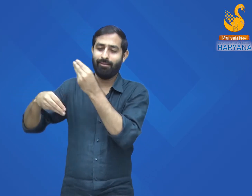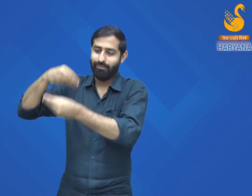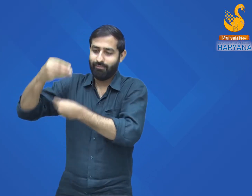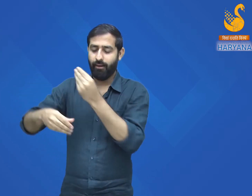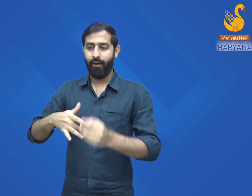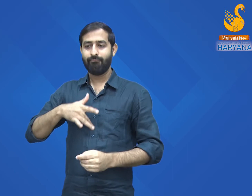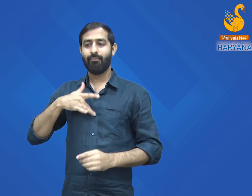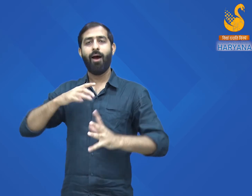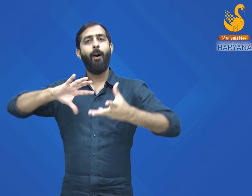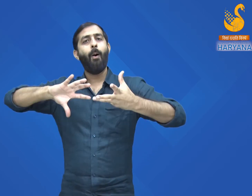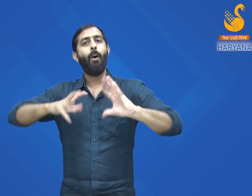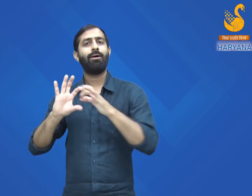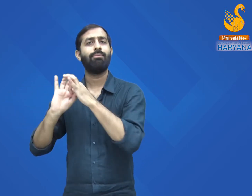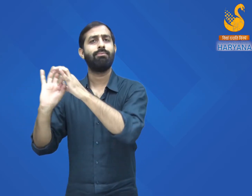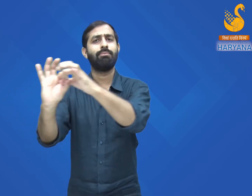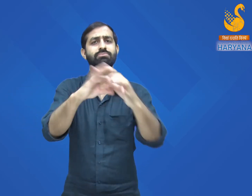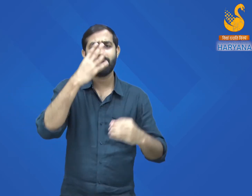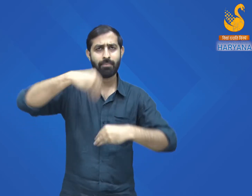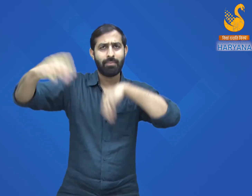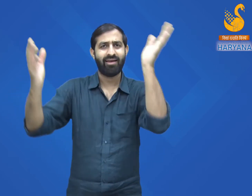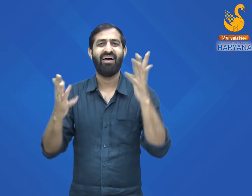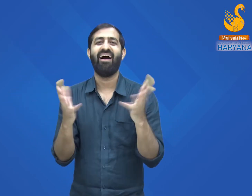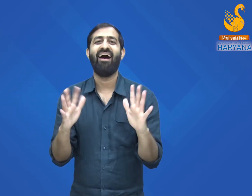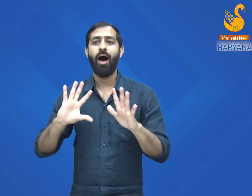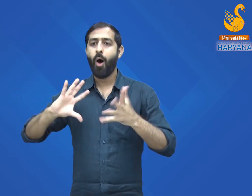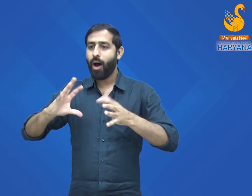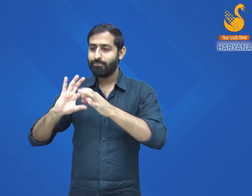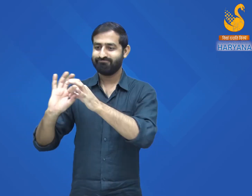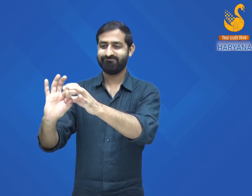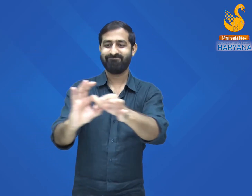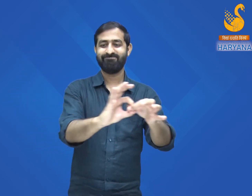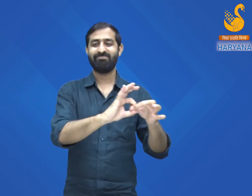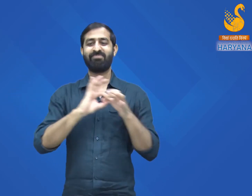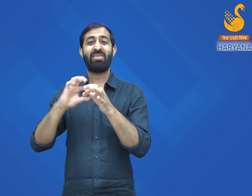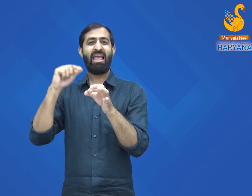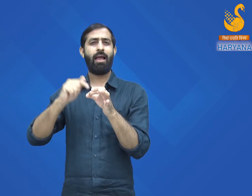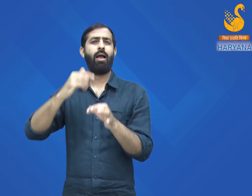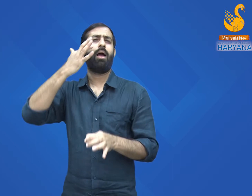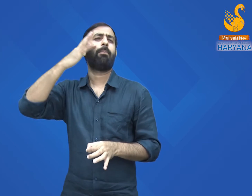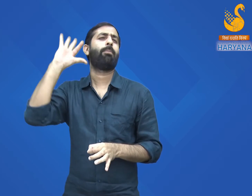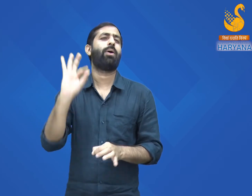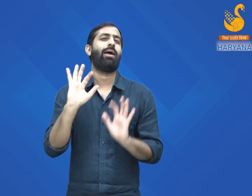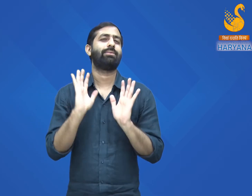that has cascaded from one generation to another and this is actually the key of connection in India amongst the people.